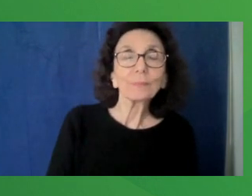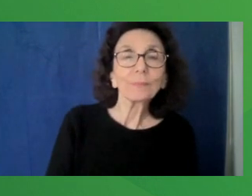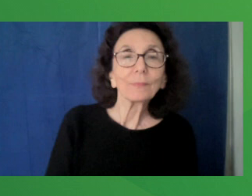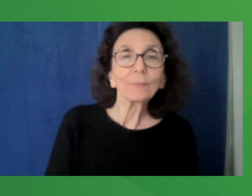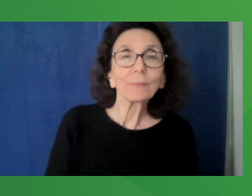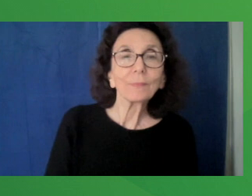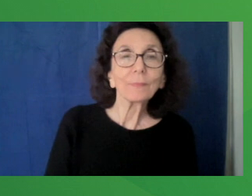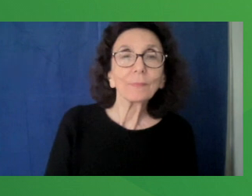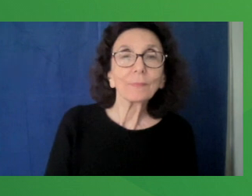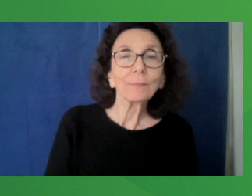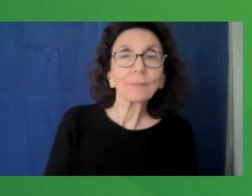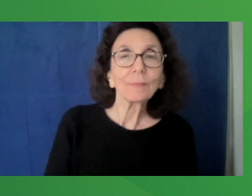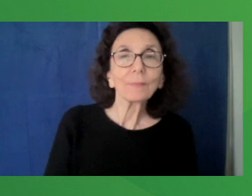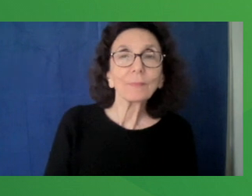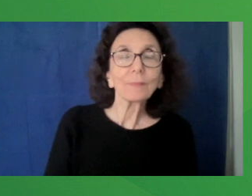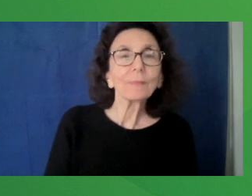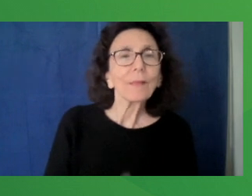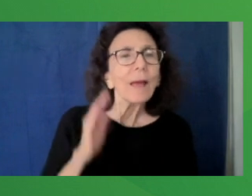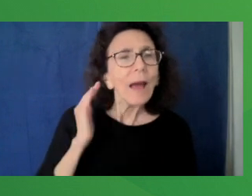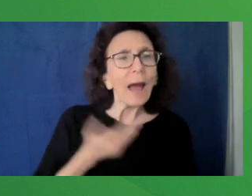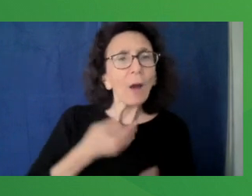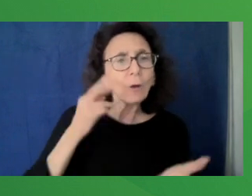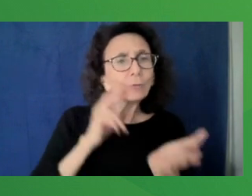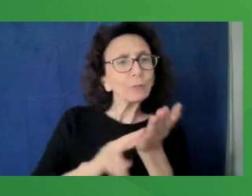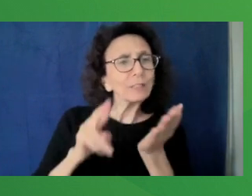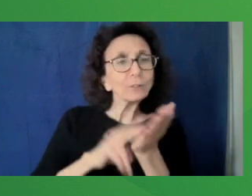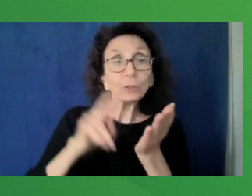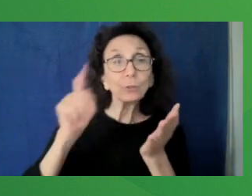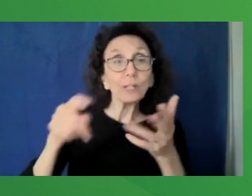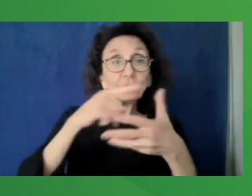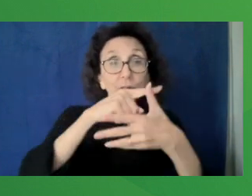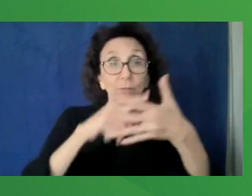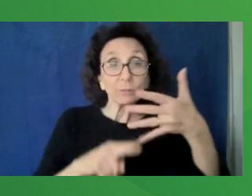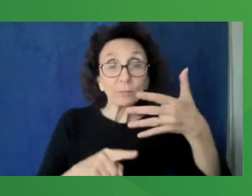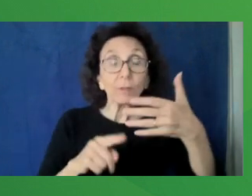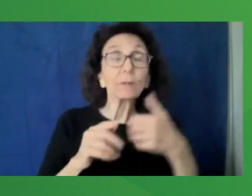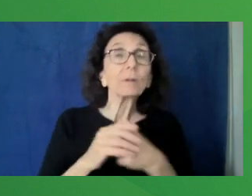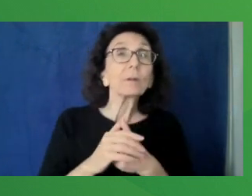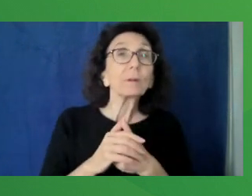So, what were our research questions? We were principally two sets of research questions.